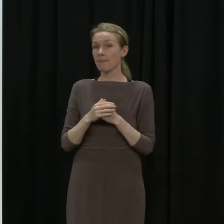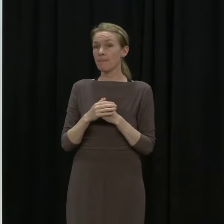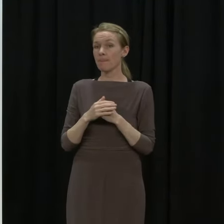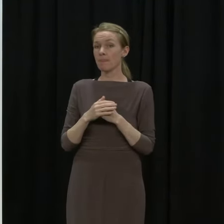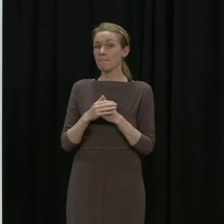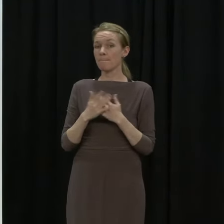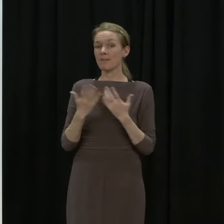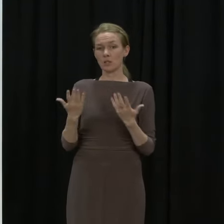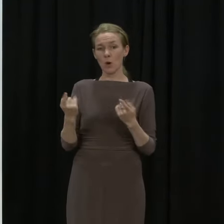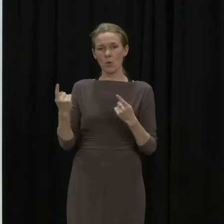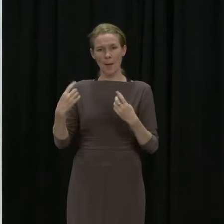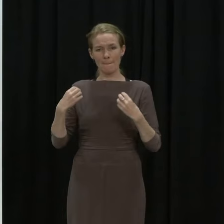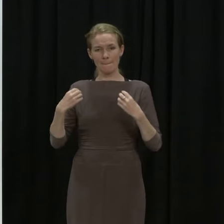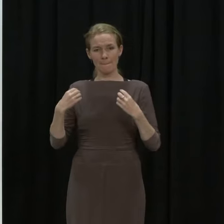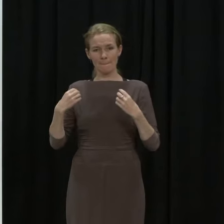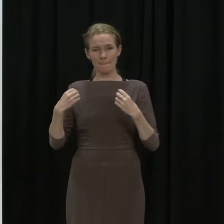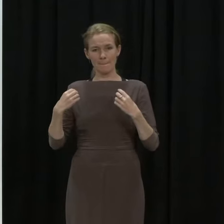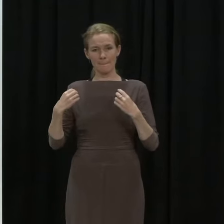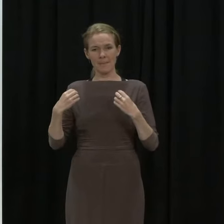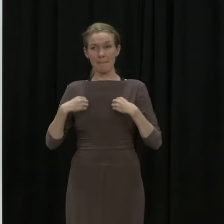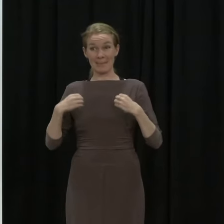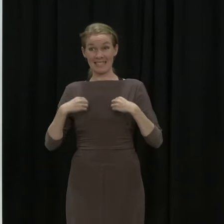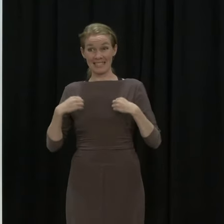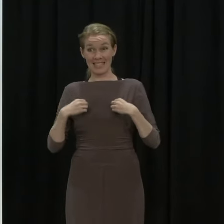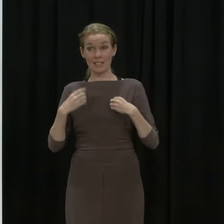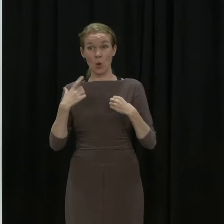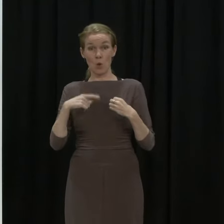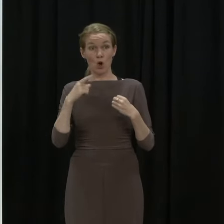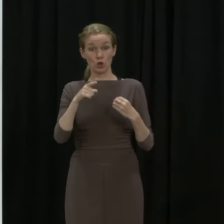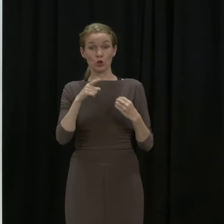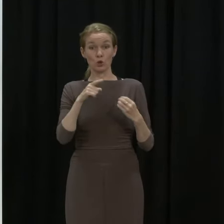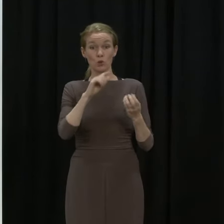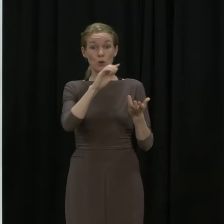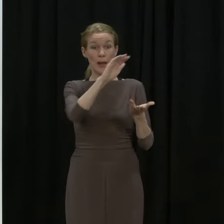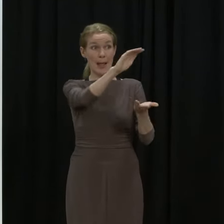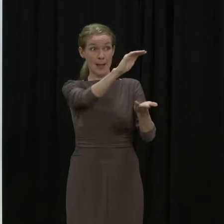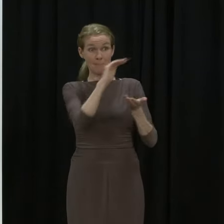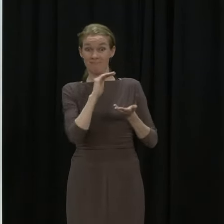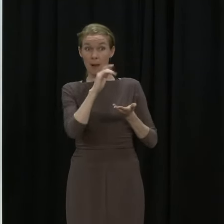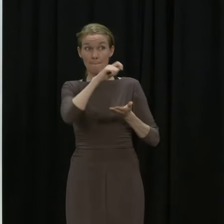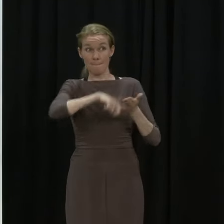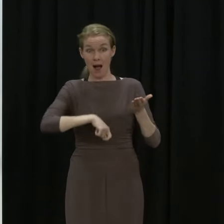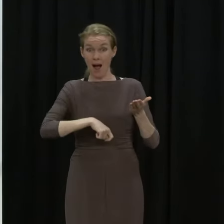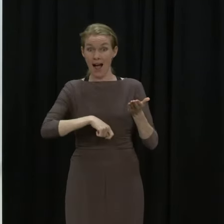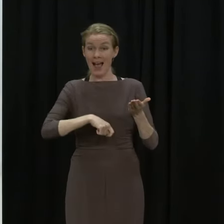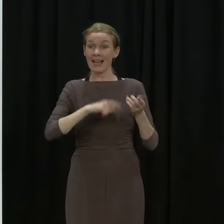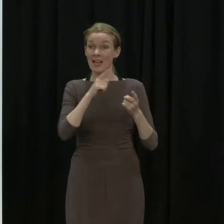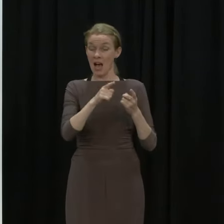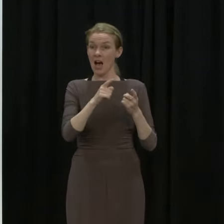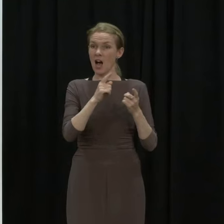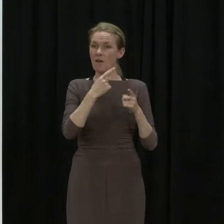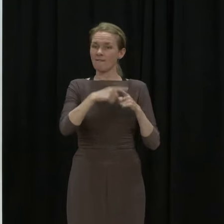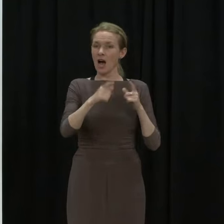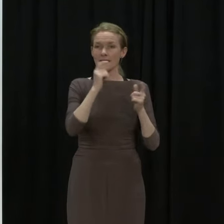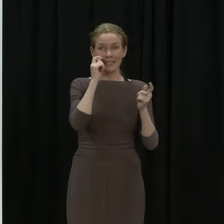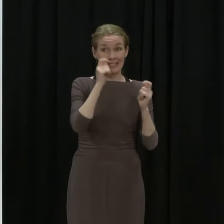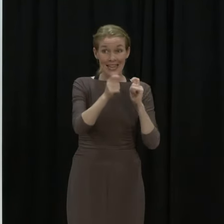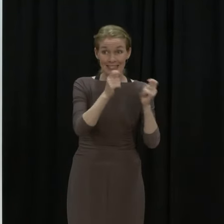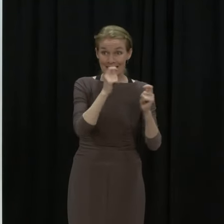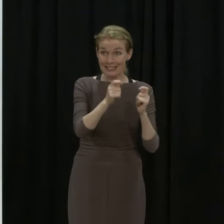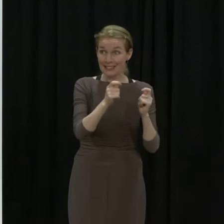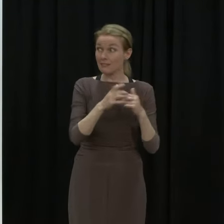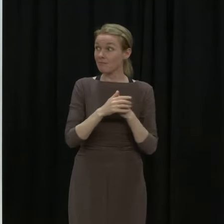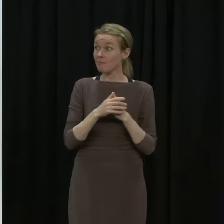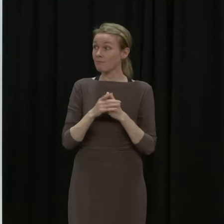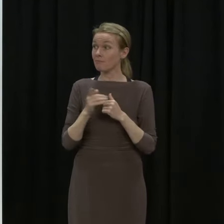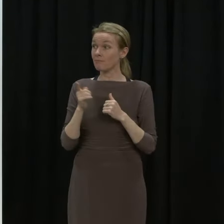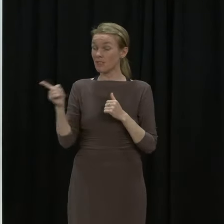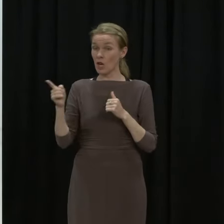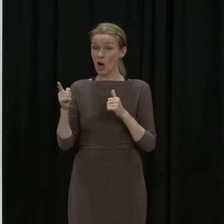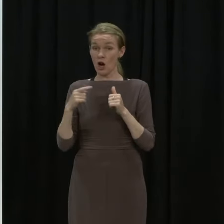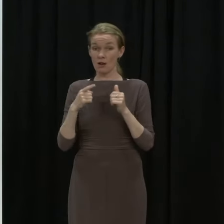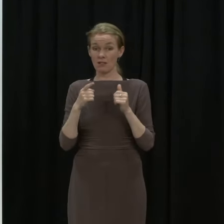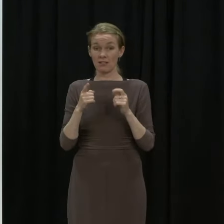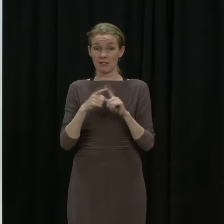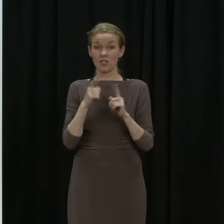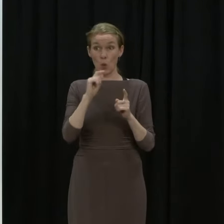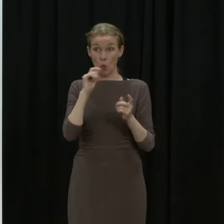What about businesses